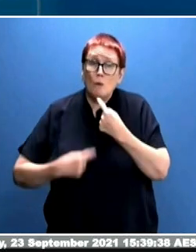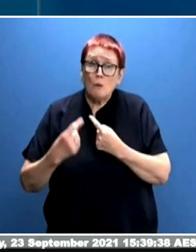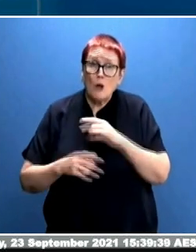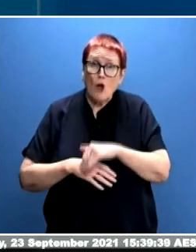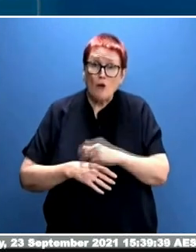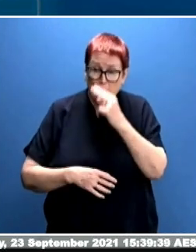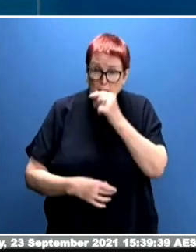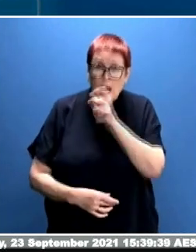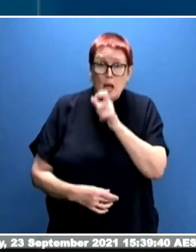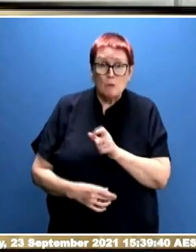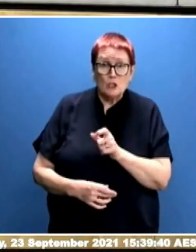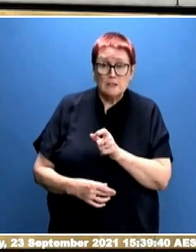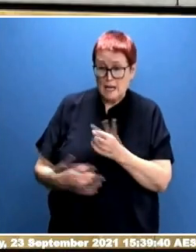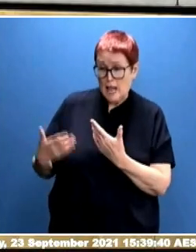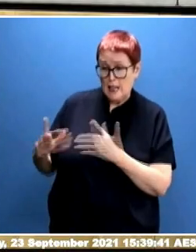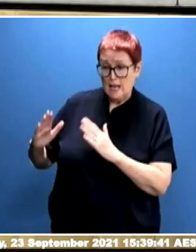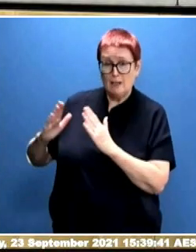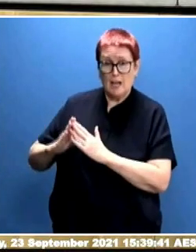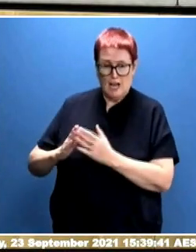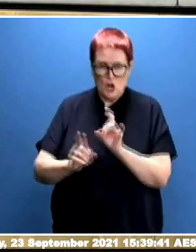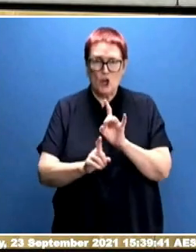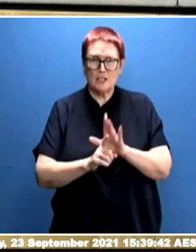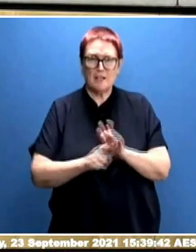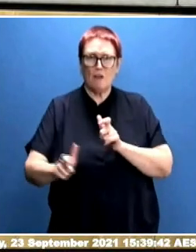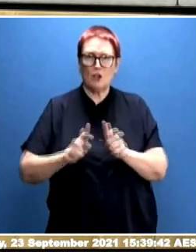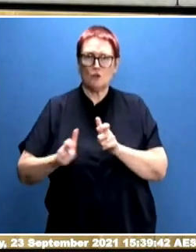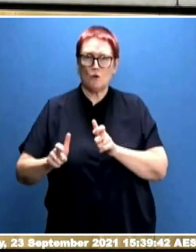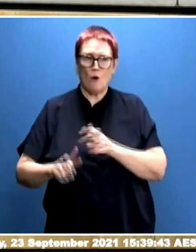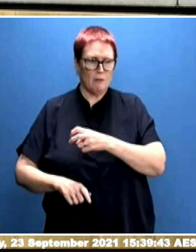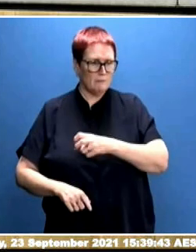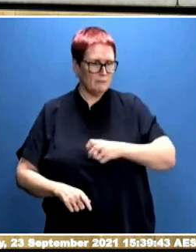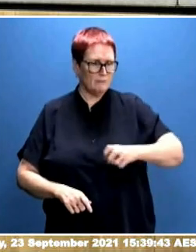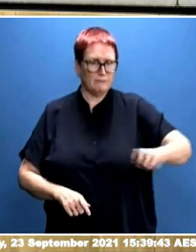out and her having control of that transition does in very many ways